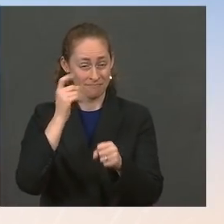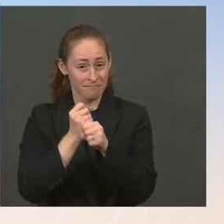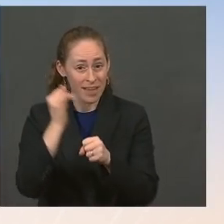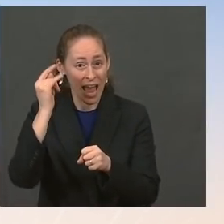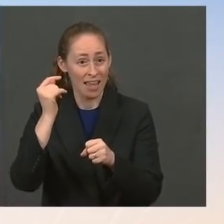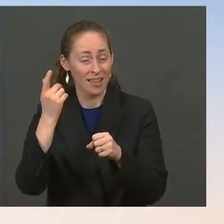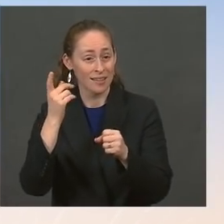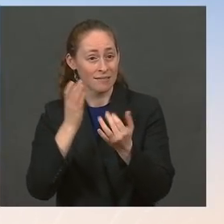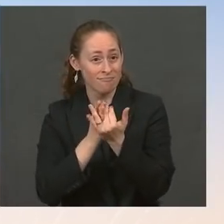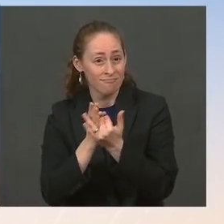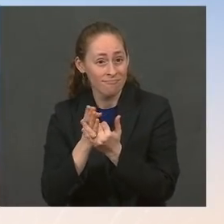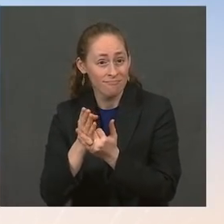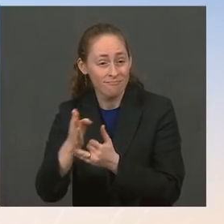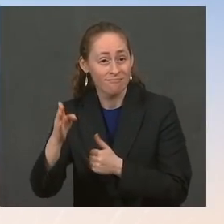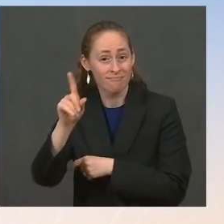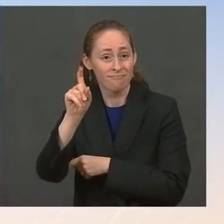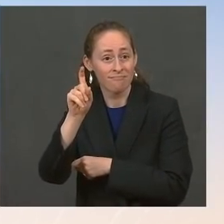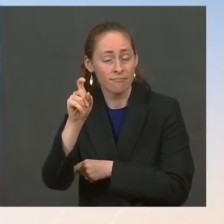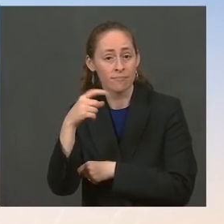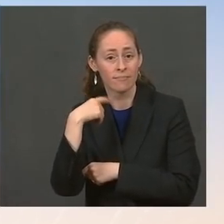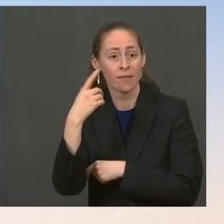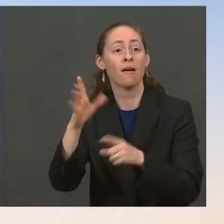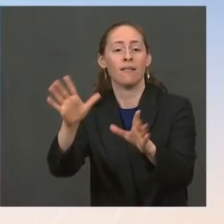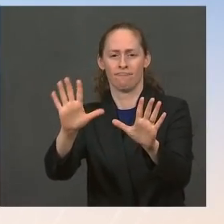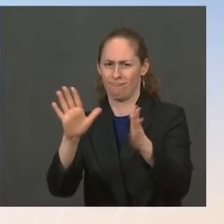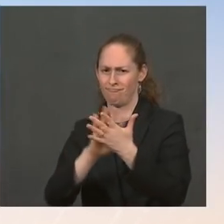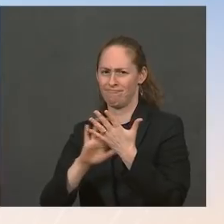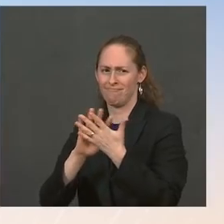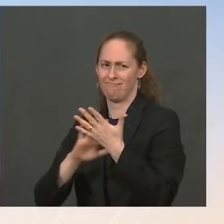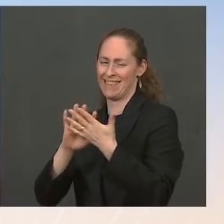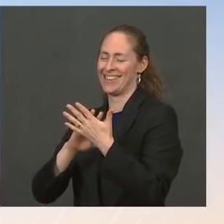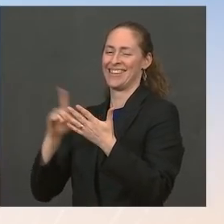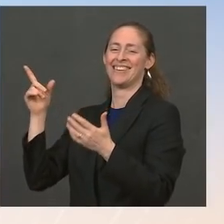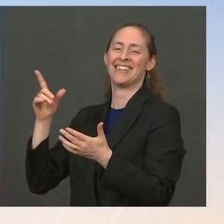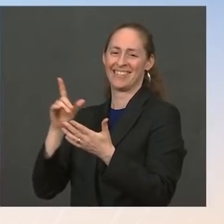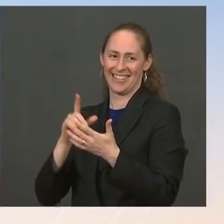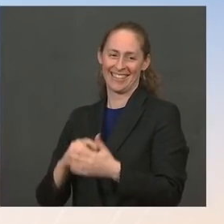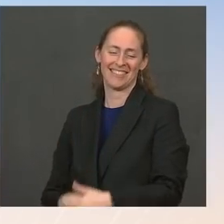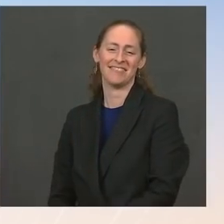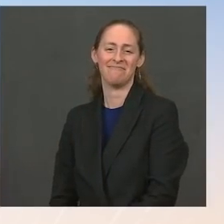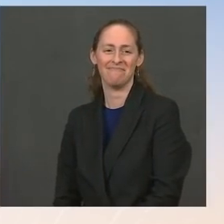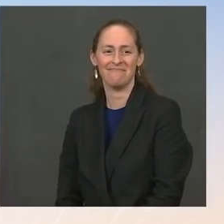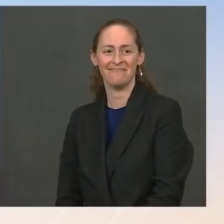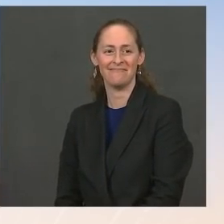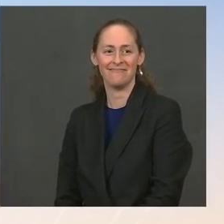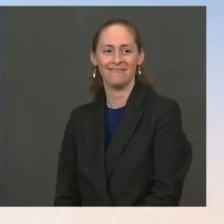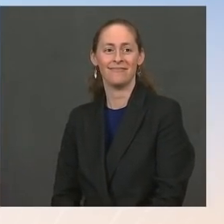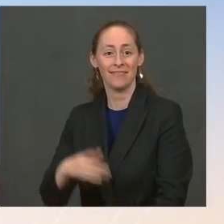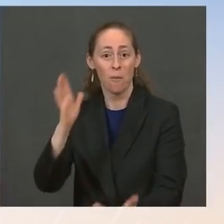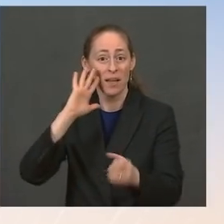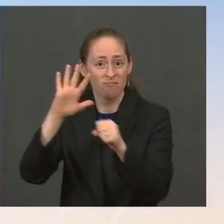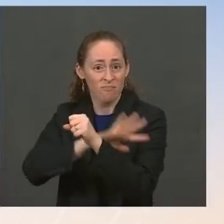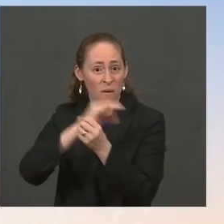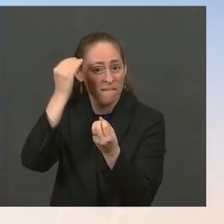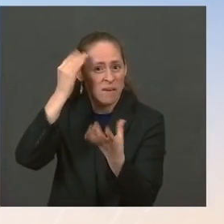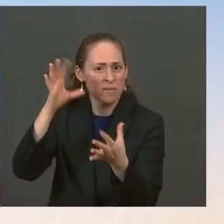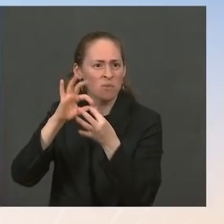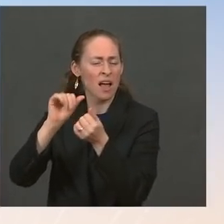that we won't see until a later date, like next week? Ms. Psaki: I expect it will be a comprehensive summary of everything today and don't anticipate, at this point,